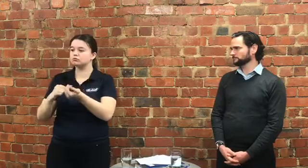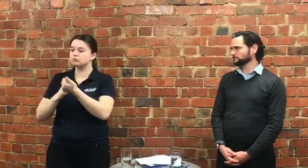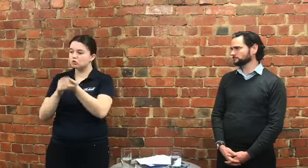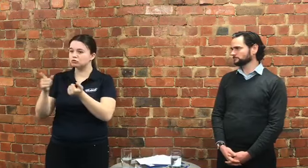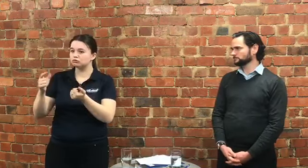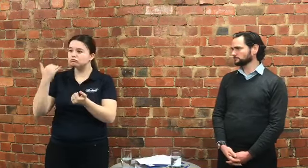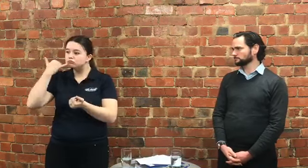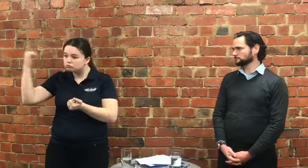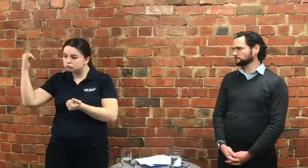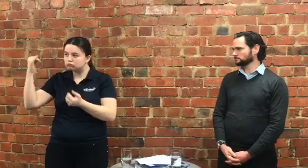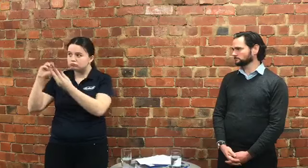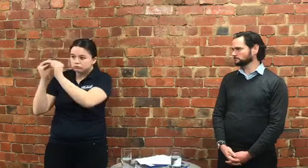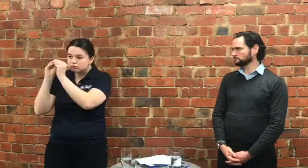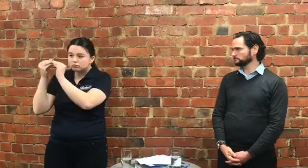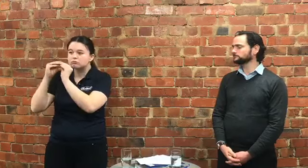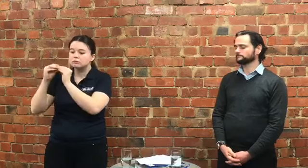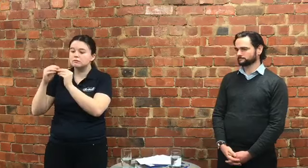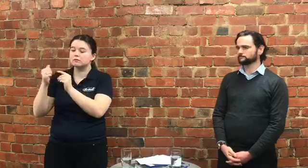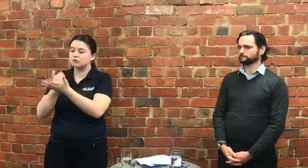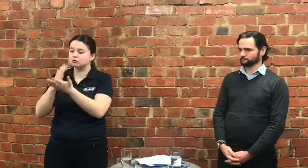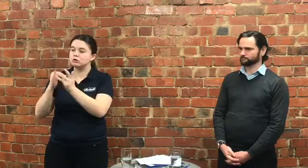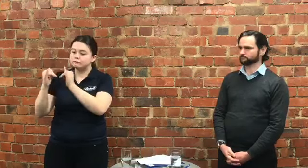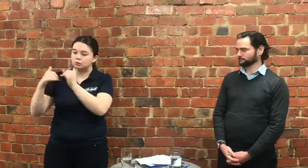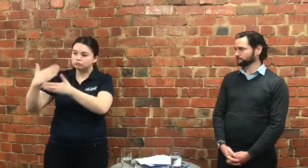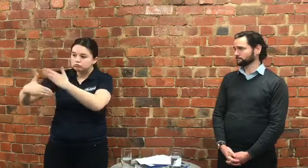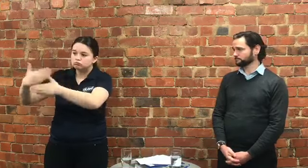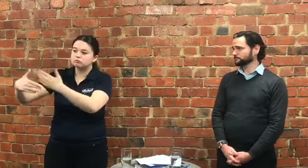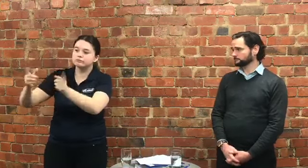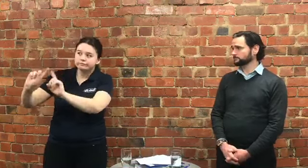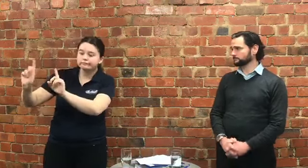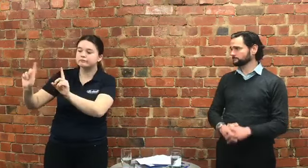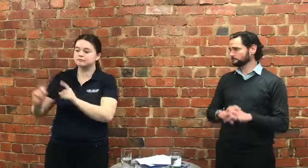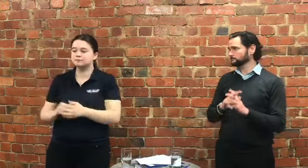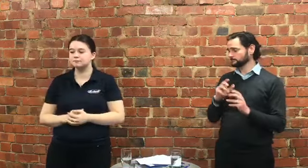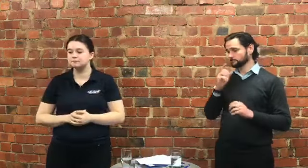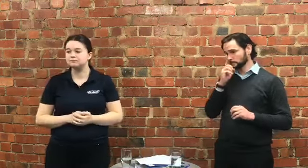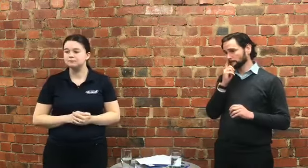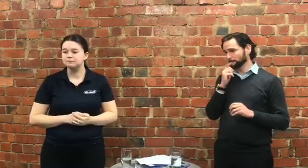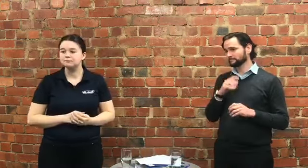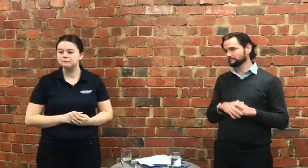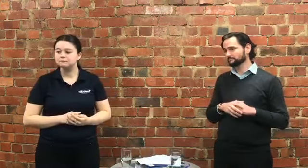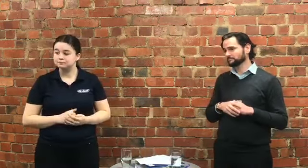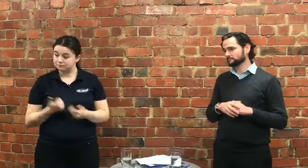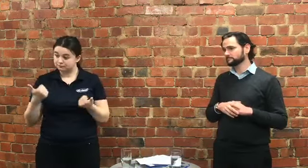Vicdeaf are more than happy to support you in that regard, to be able to follow up the NDIA